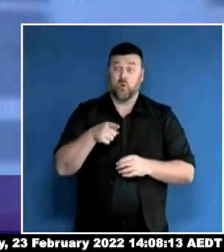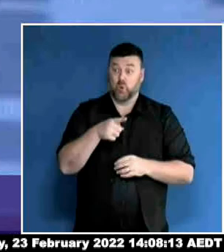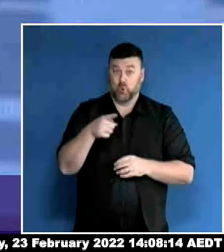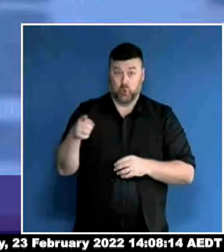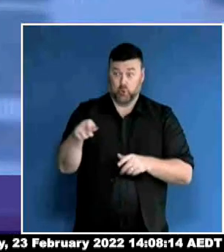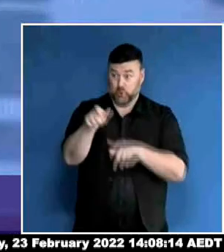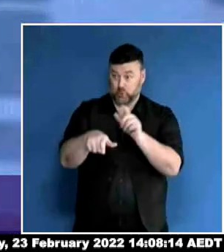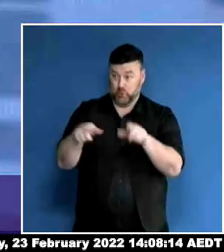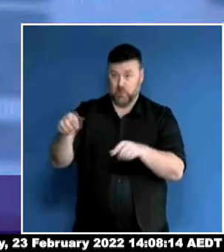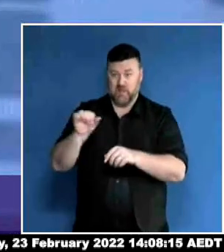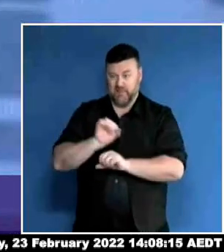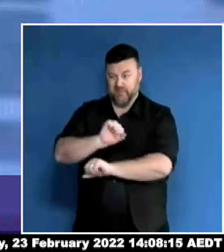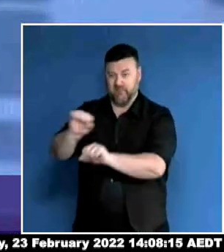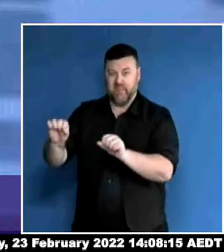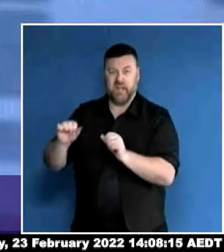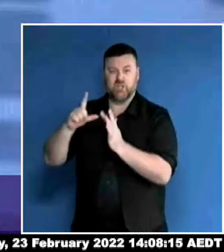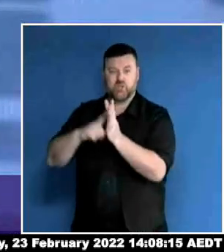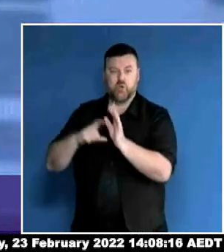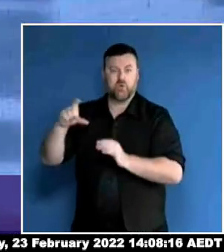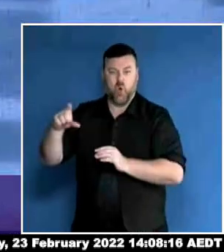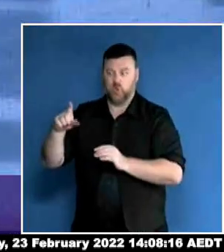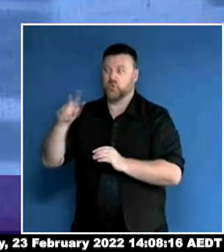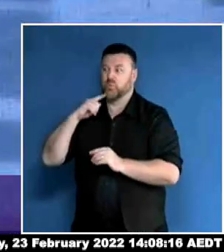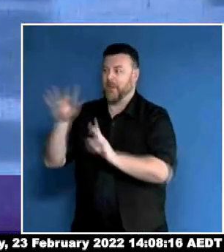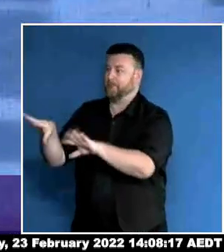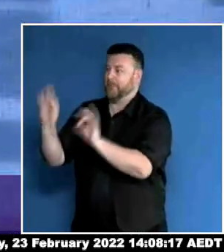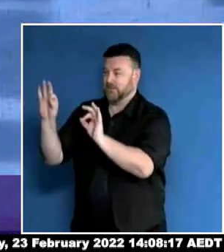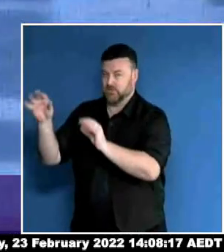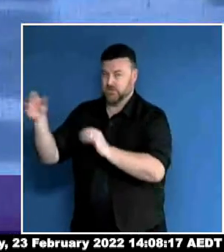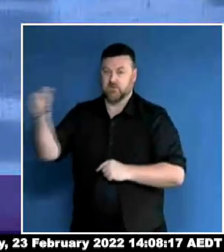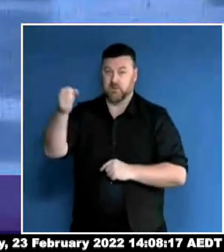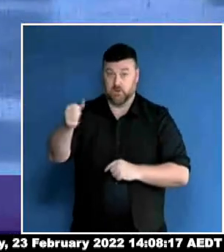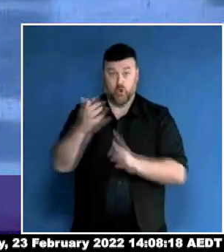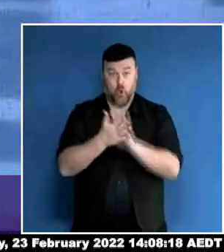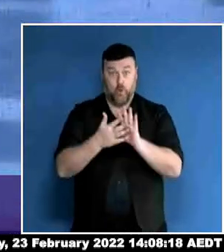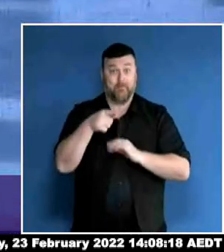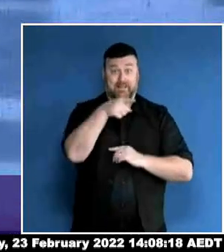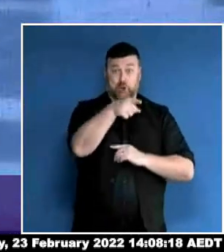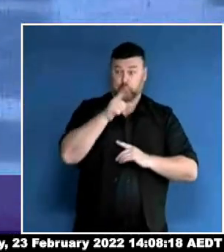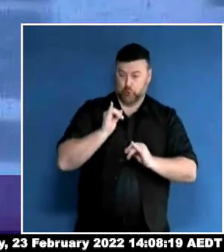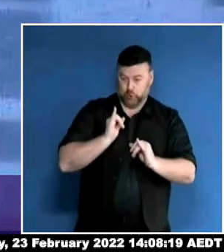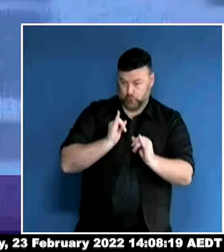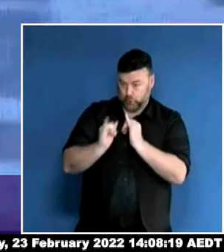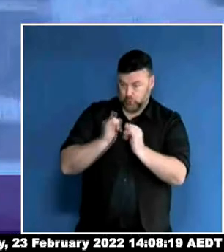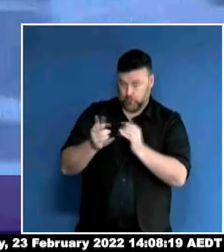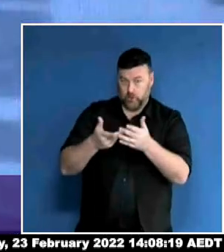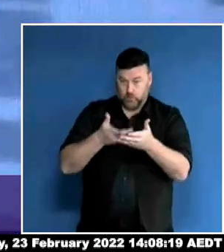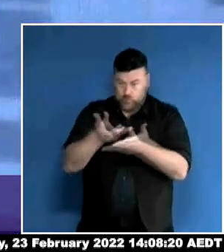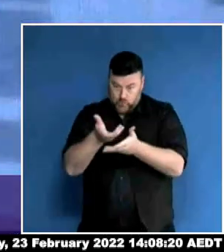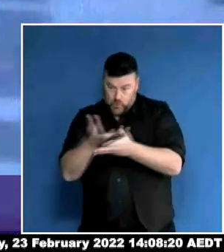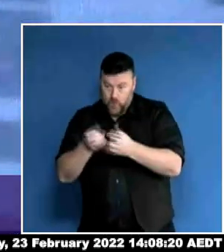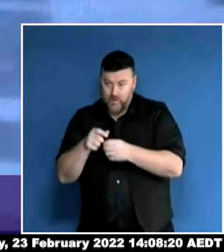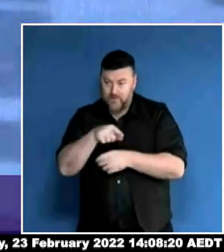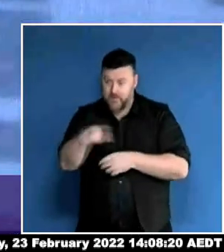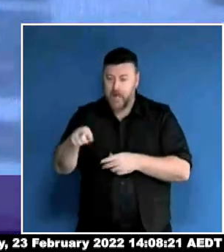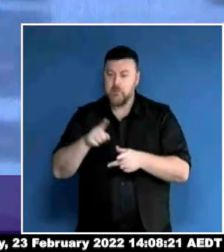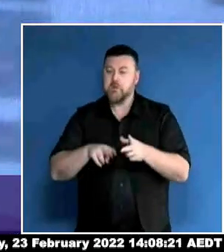So you would talk to the potential participants to determine whether they were interested in learning to be a barista.